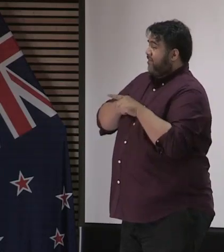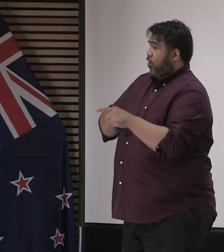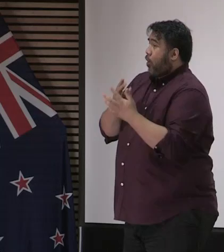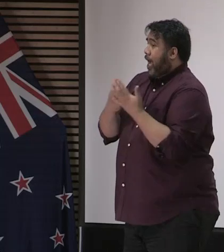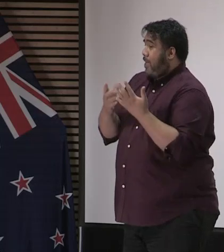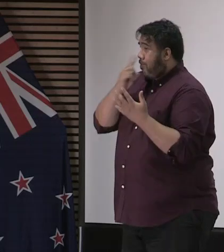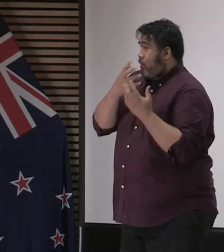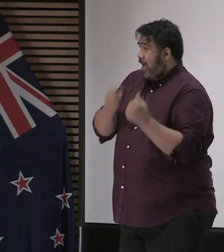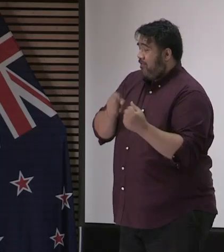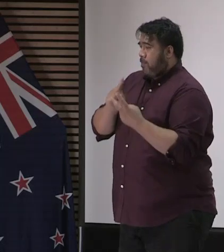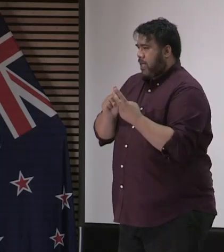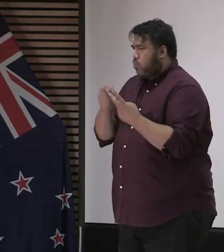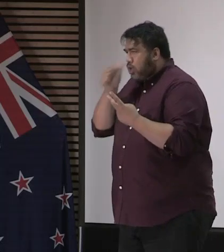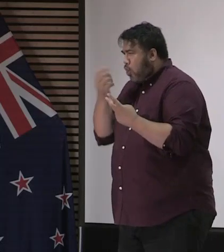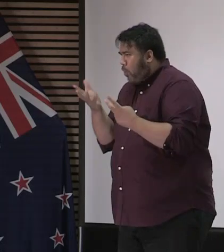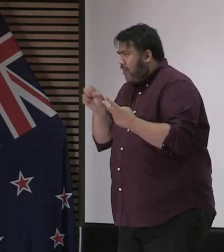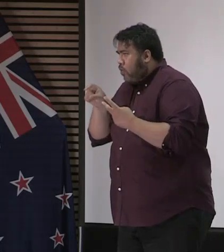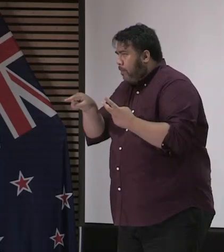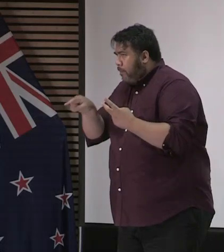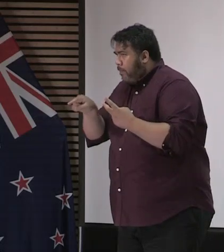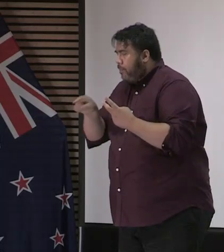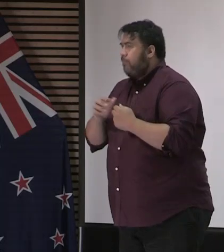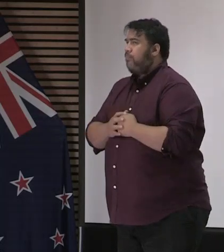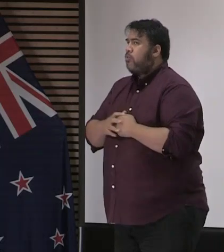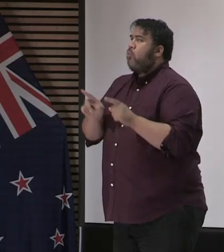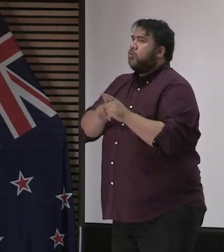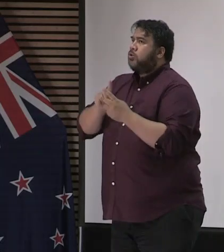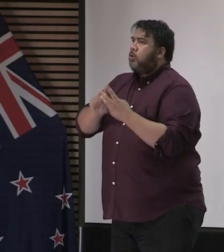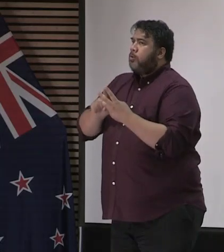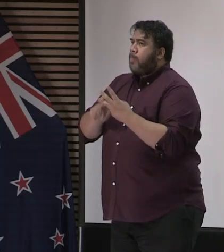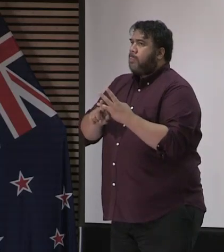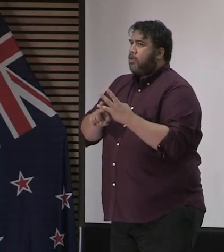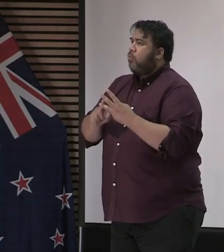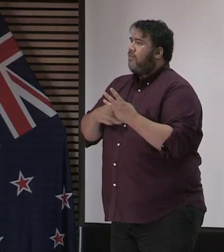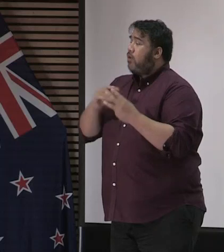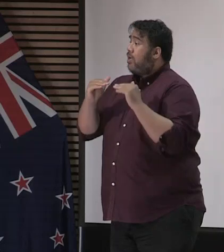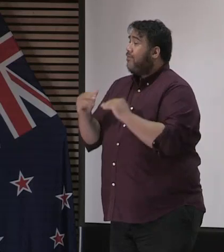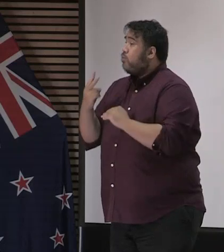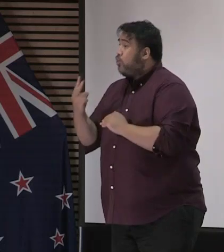Well, it's again the number of cases and, of course, the knowledge